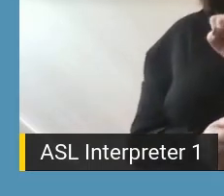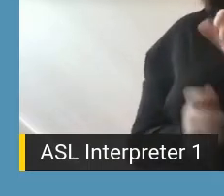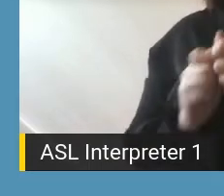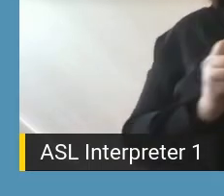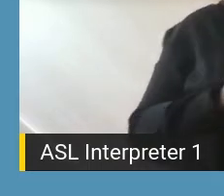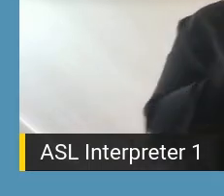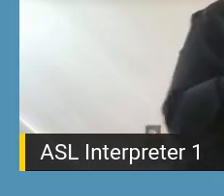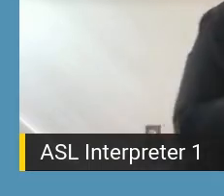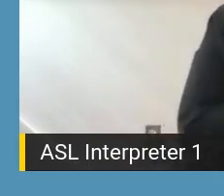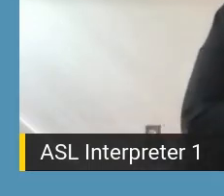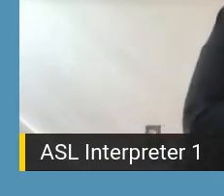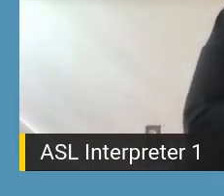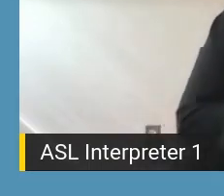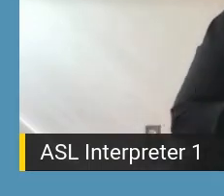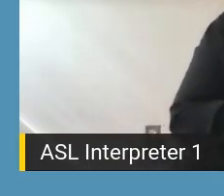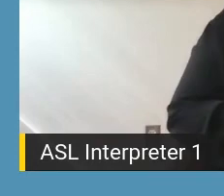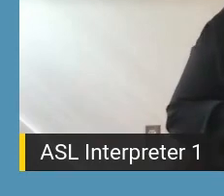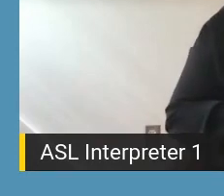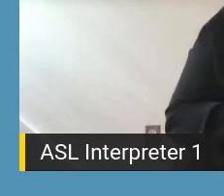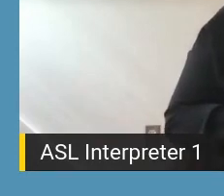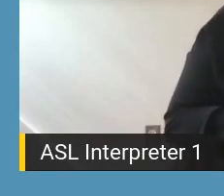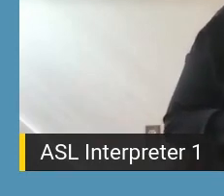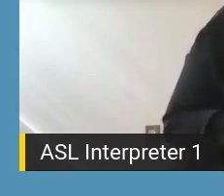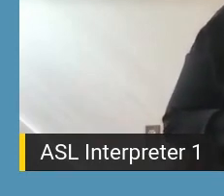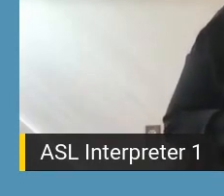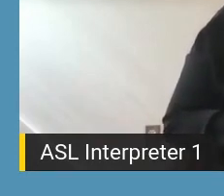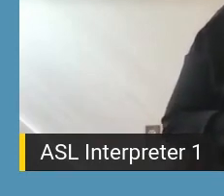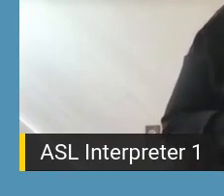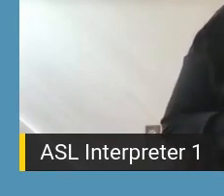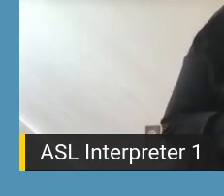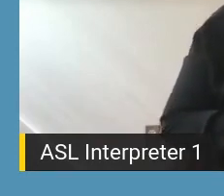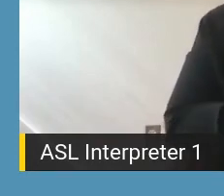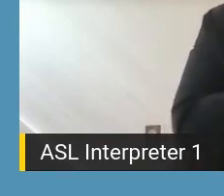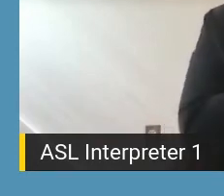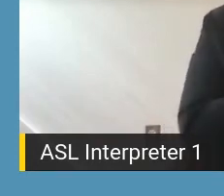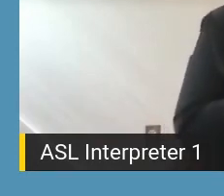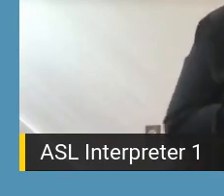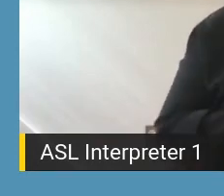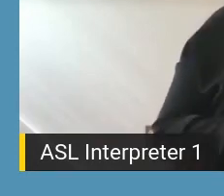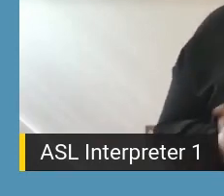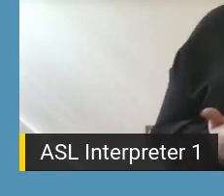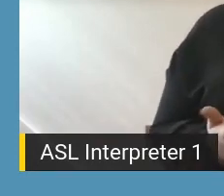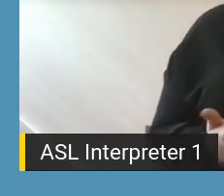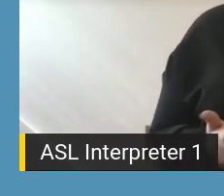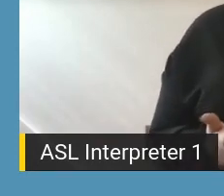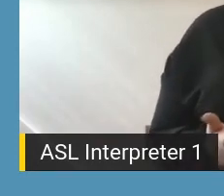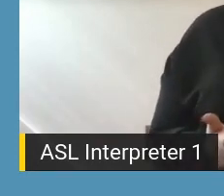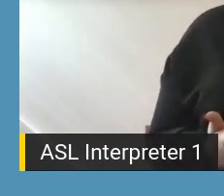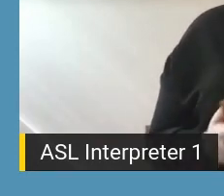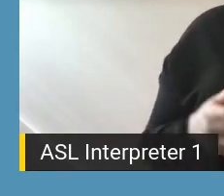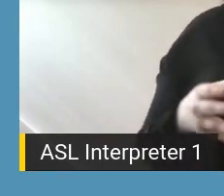other words it will show you it will -- will it capture people's verbal tics, ums, you